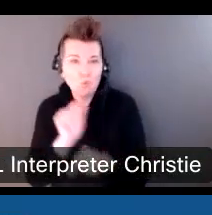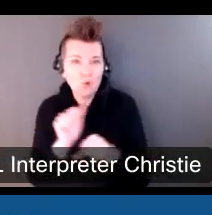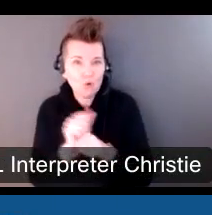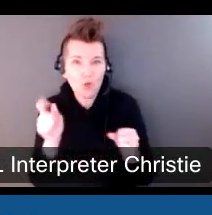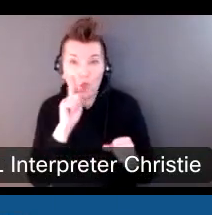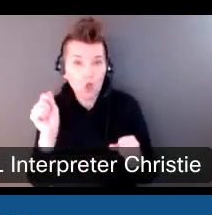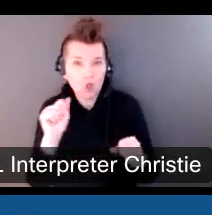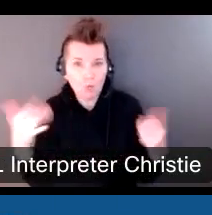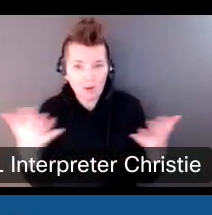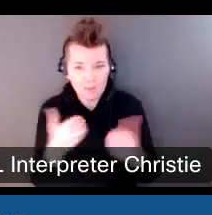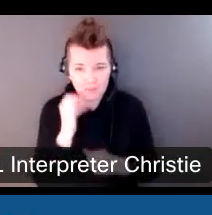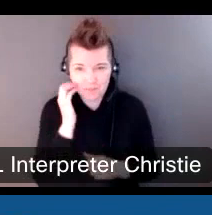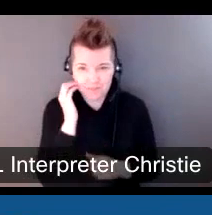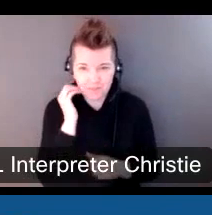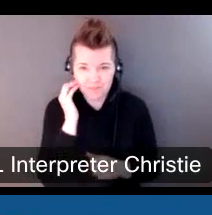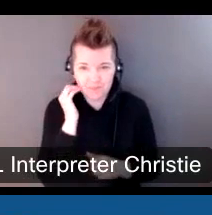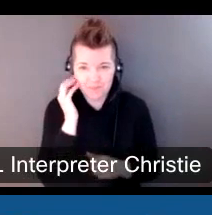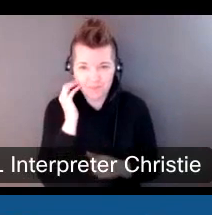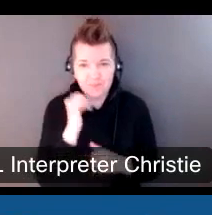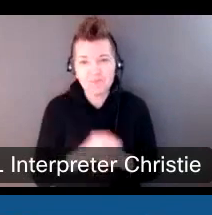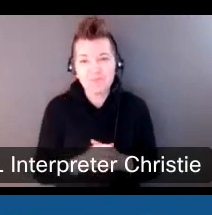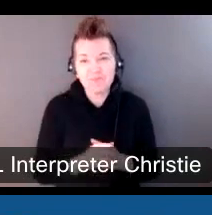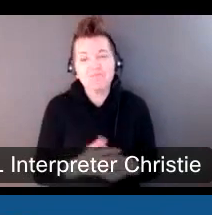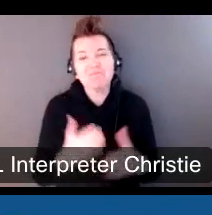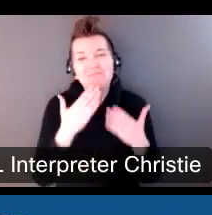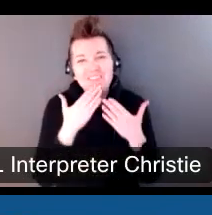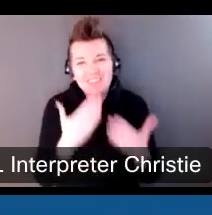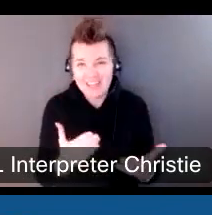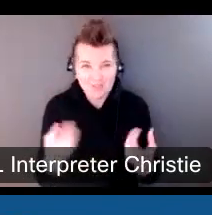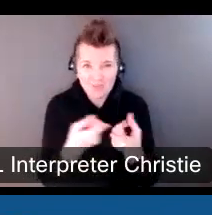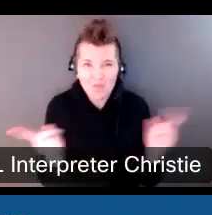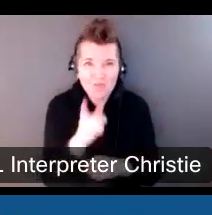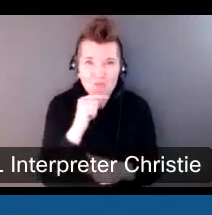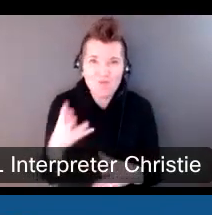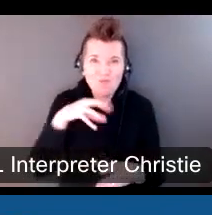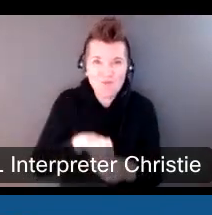And I want to thank everyone on this call that were part of the group where we got all